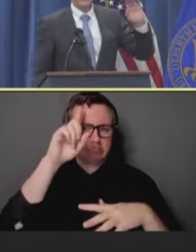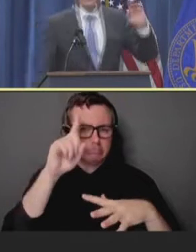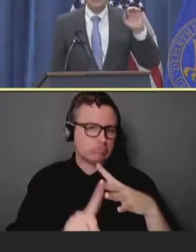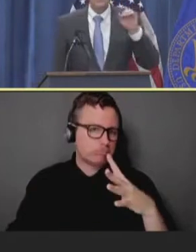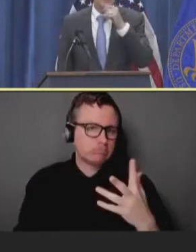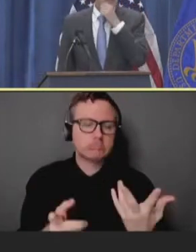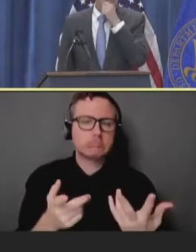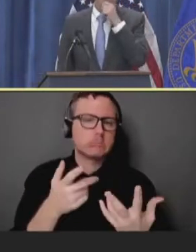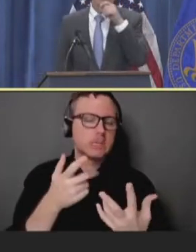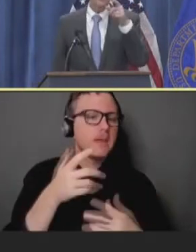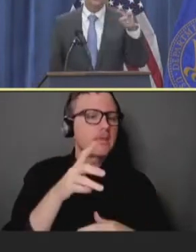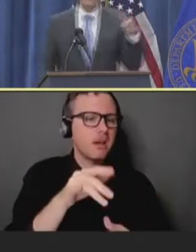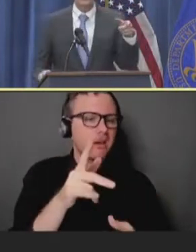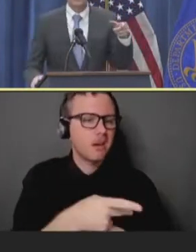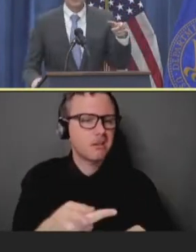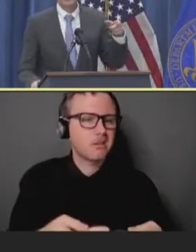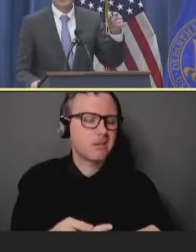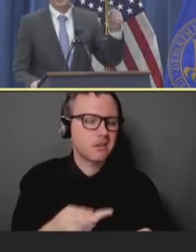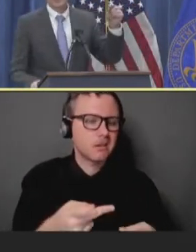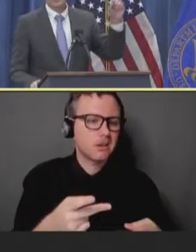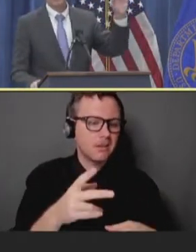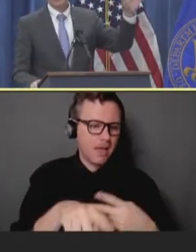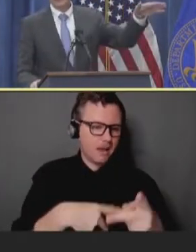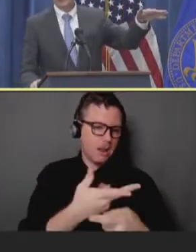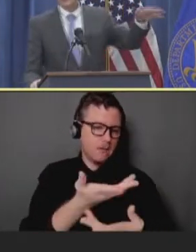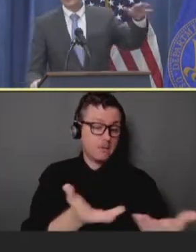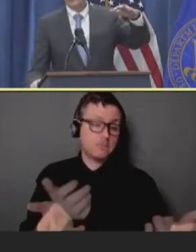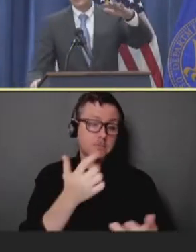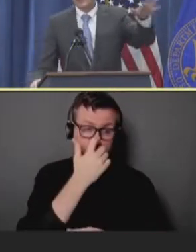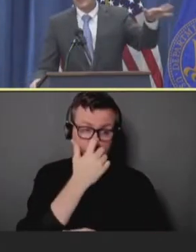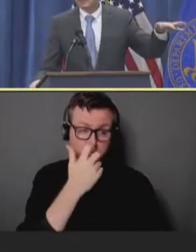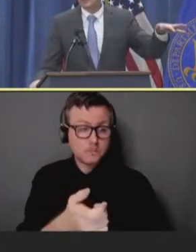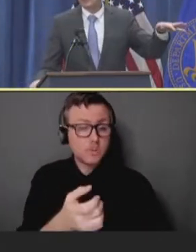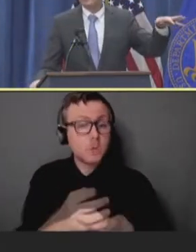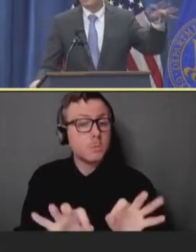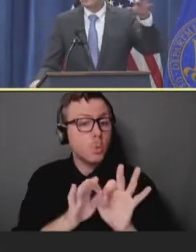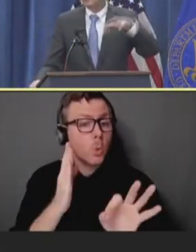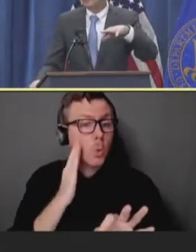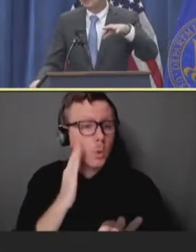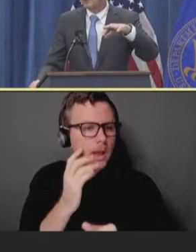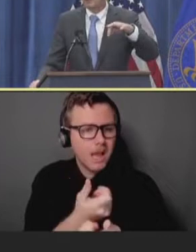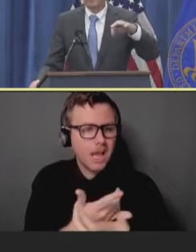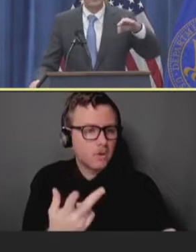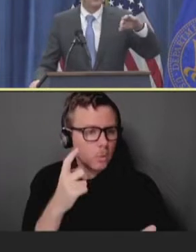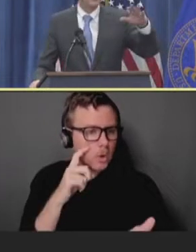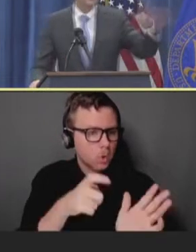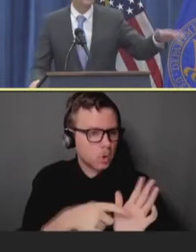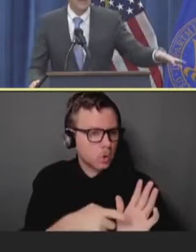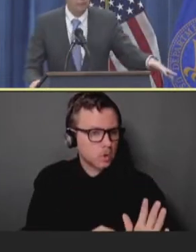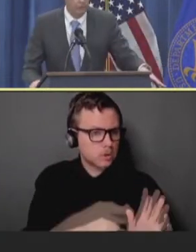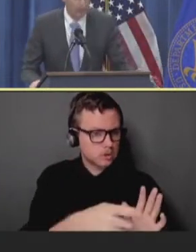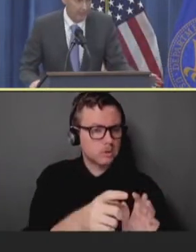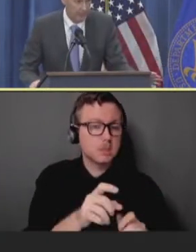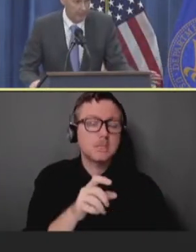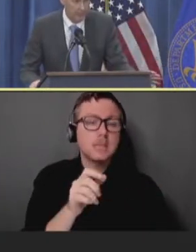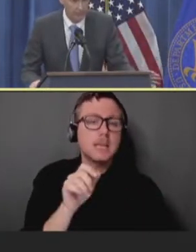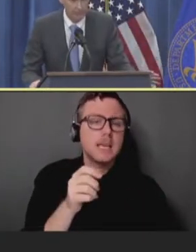Now, the second important fact to know is that everything that we see in clinic that activates the immune system is bad for Alzheimer's.